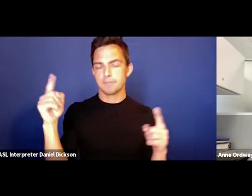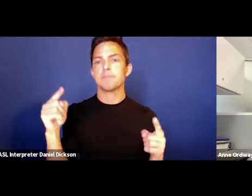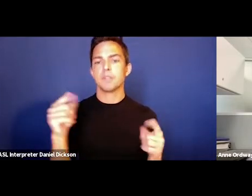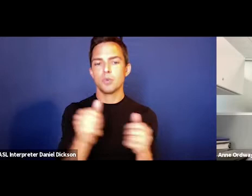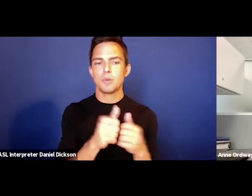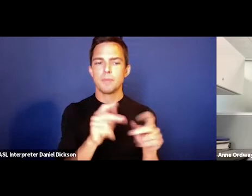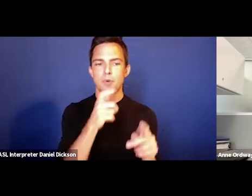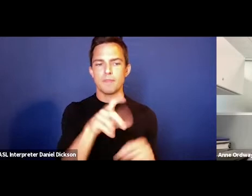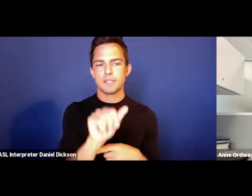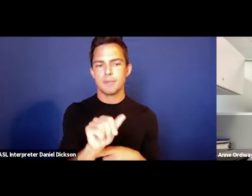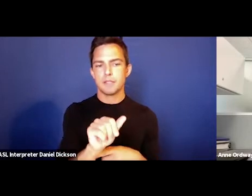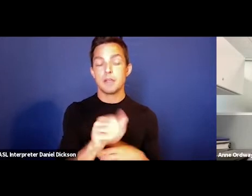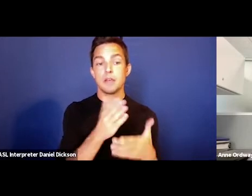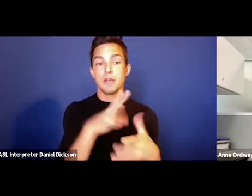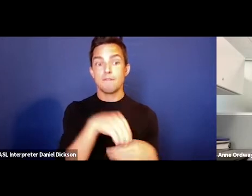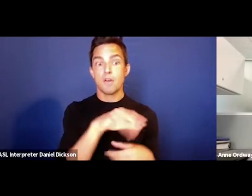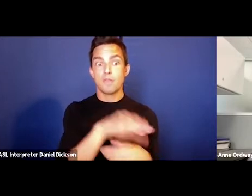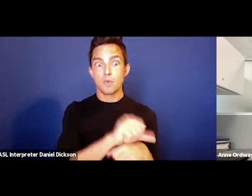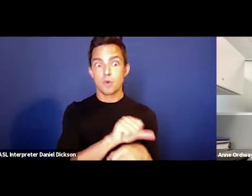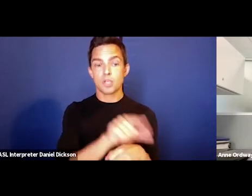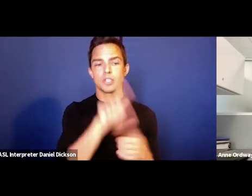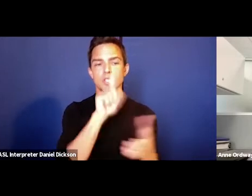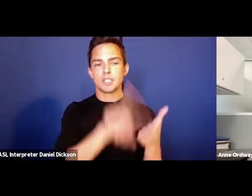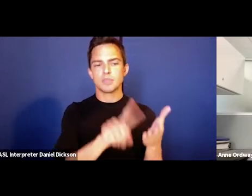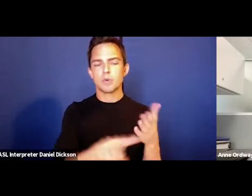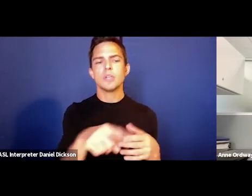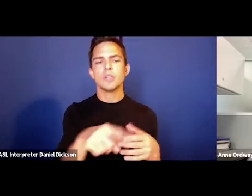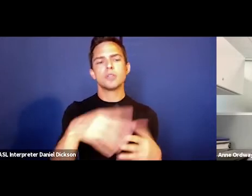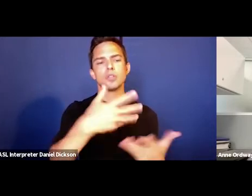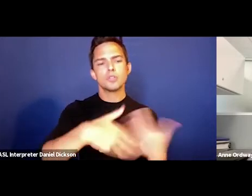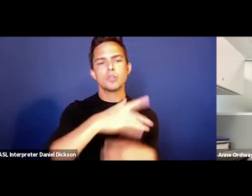As part of this work, she has explored the social isolation and loneliness experiences of people